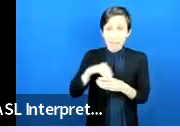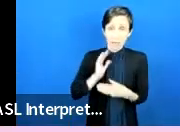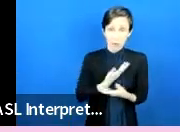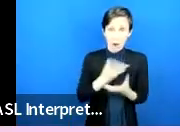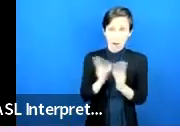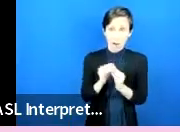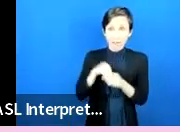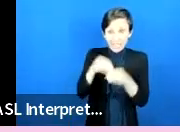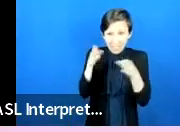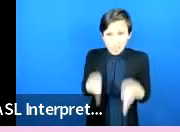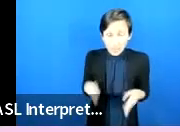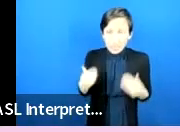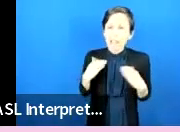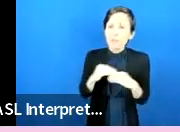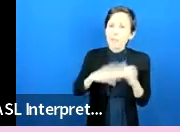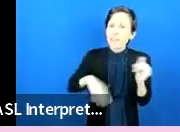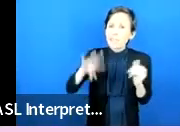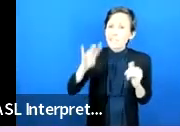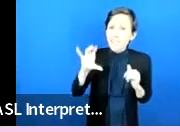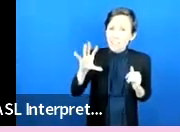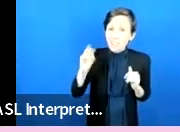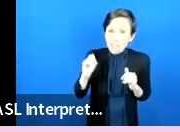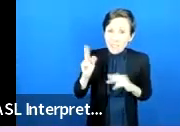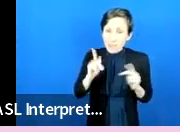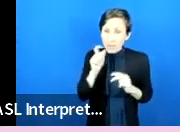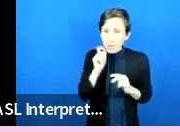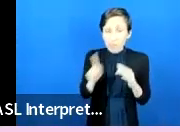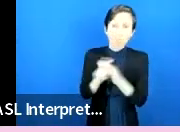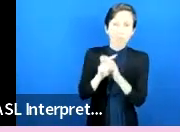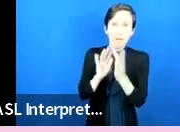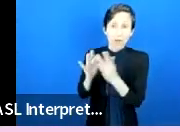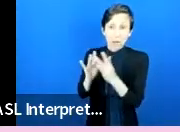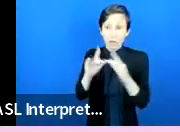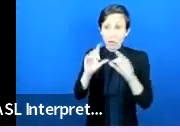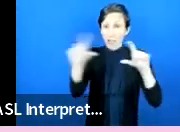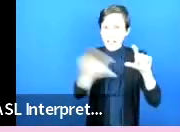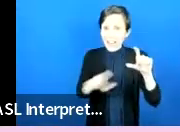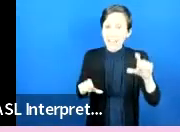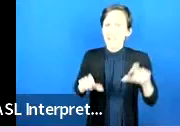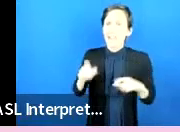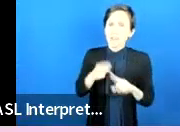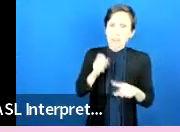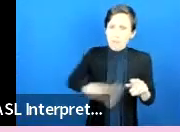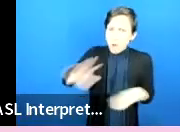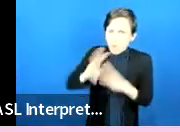We had over 750 people attend online from across the globe. And what that confirmed to us is